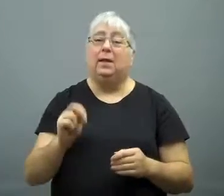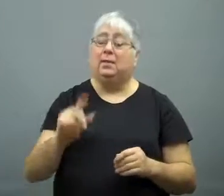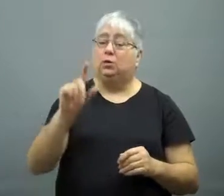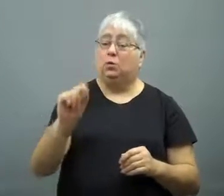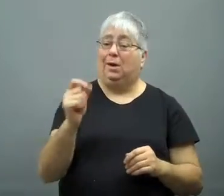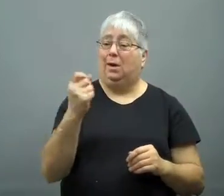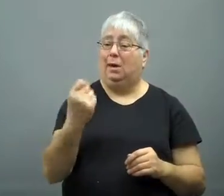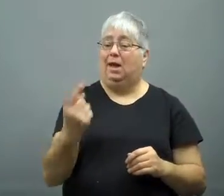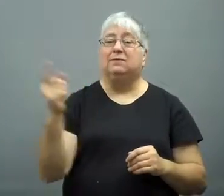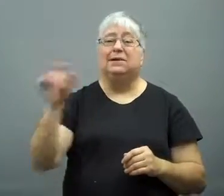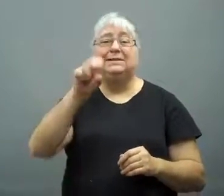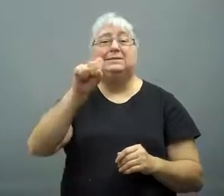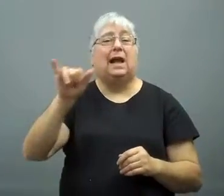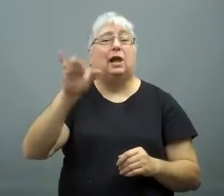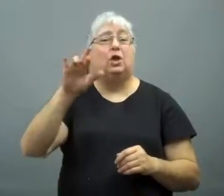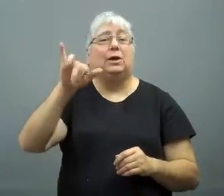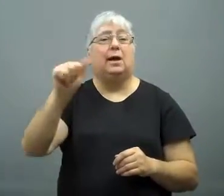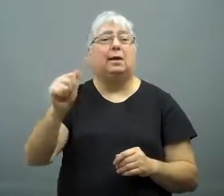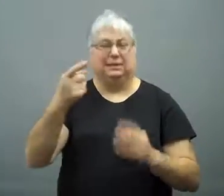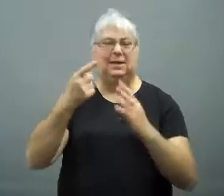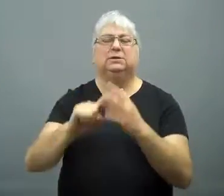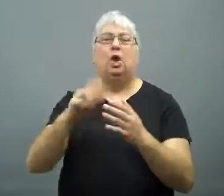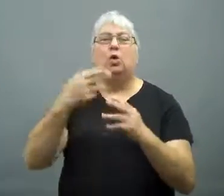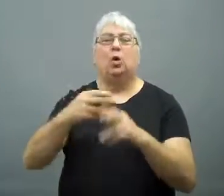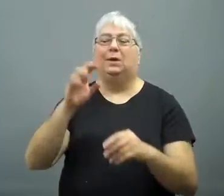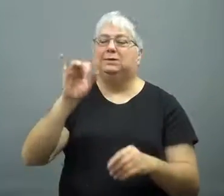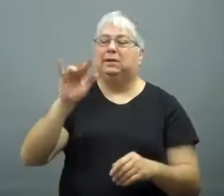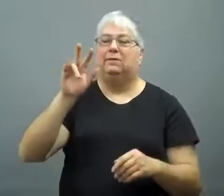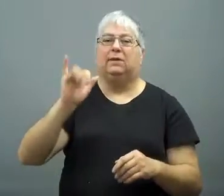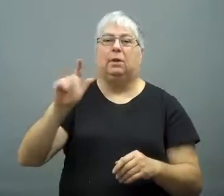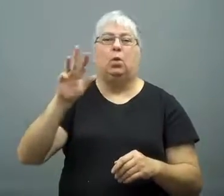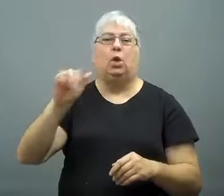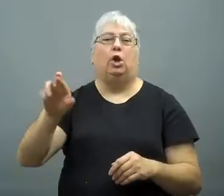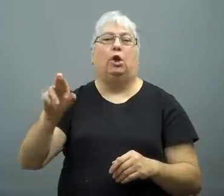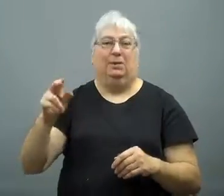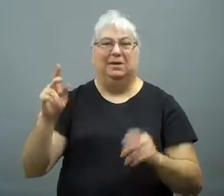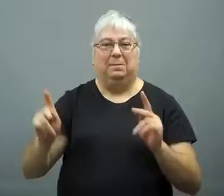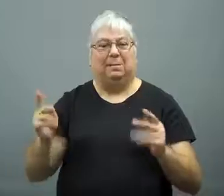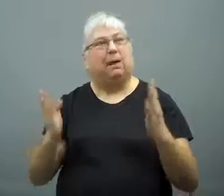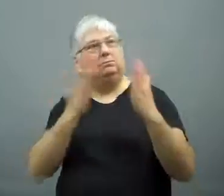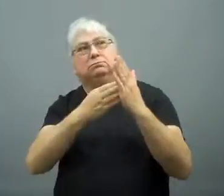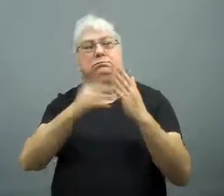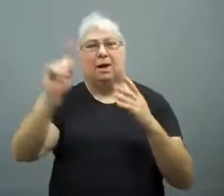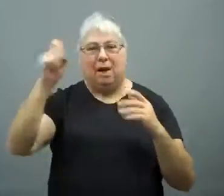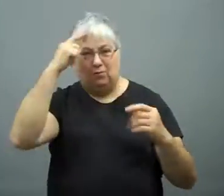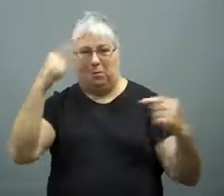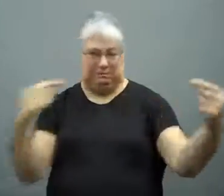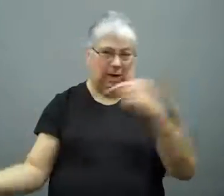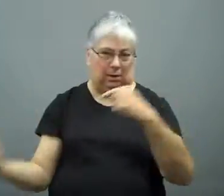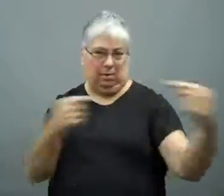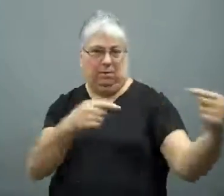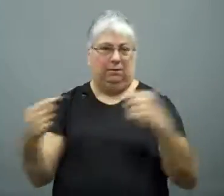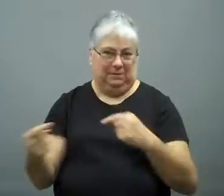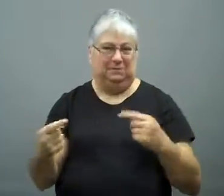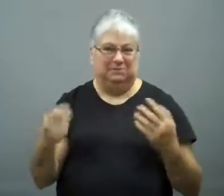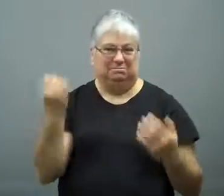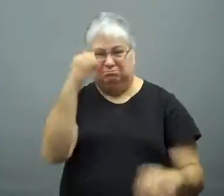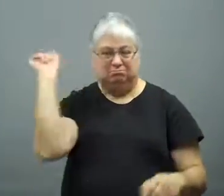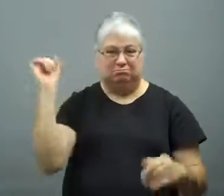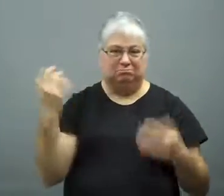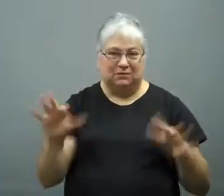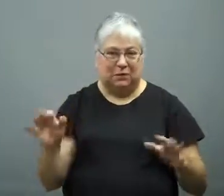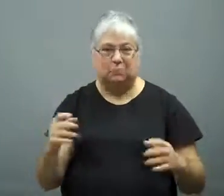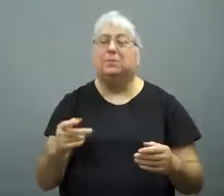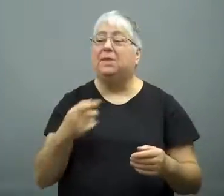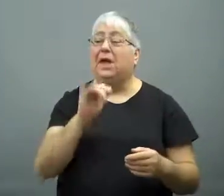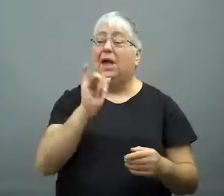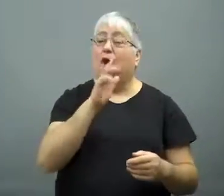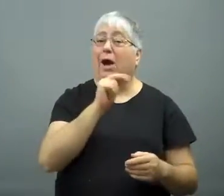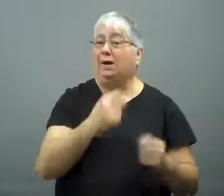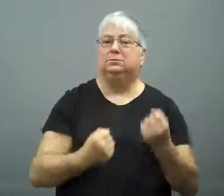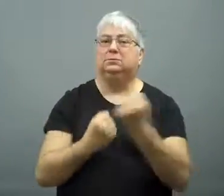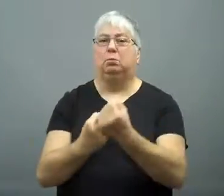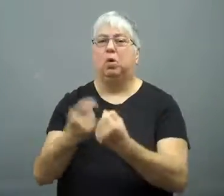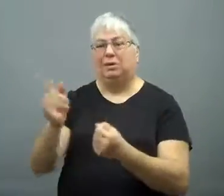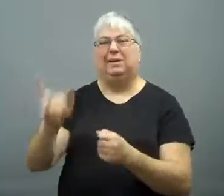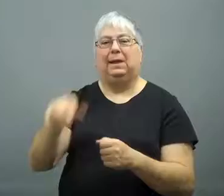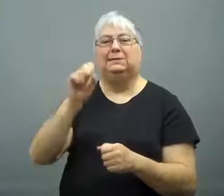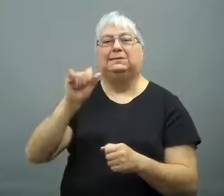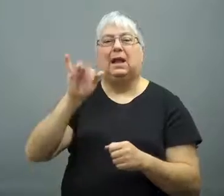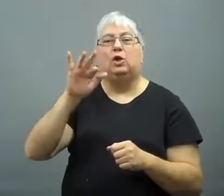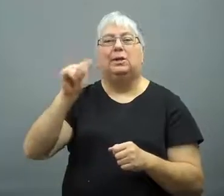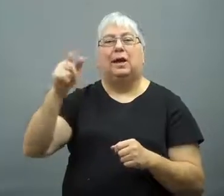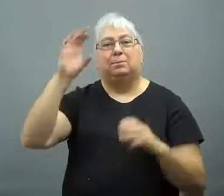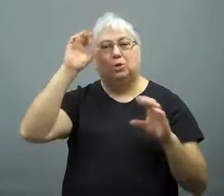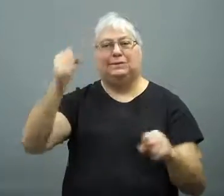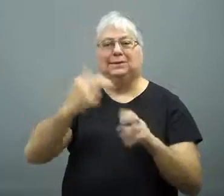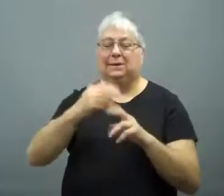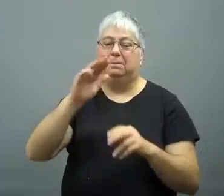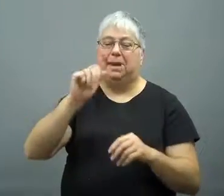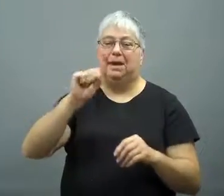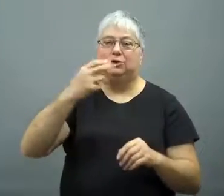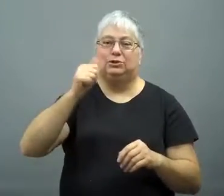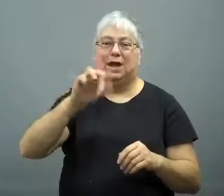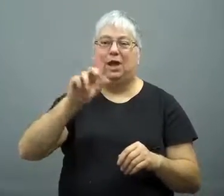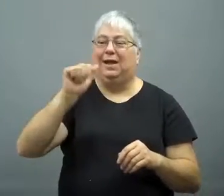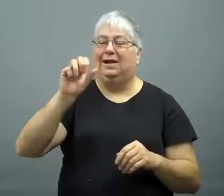In 2011, civil war erupted in Syria.